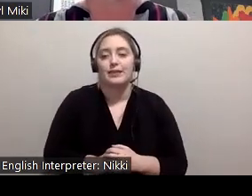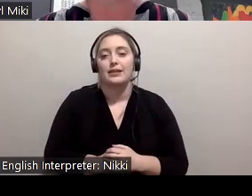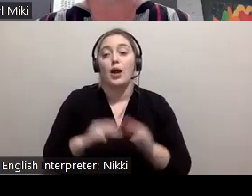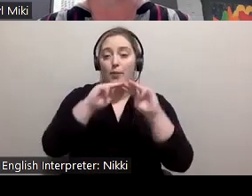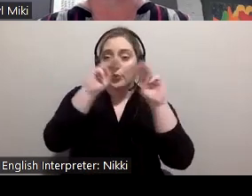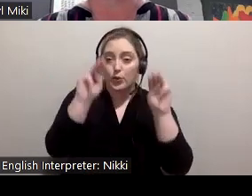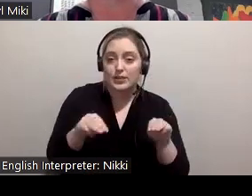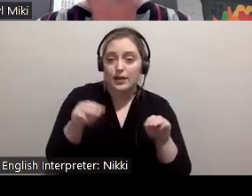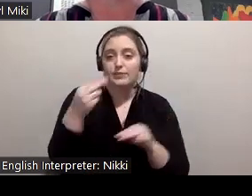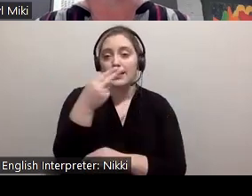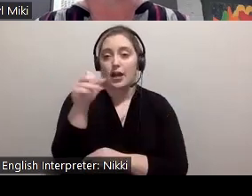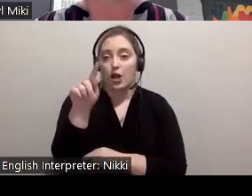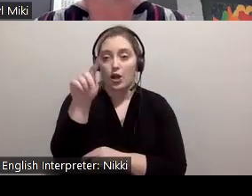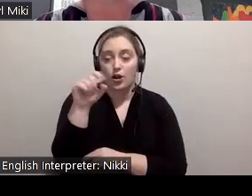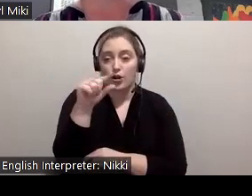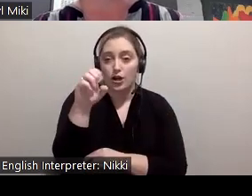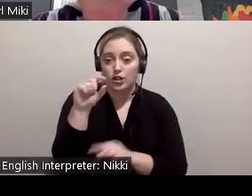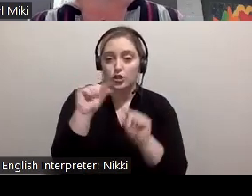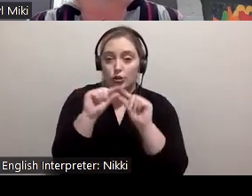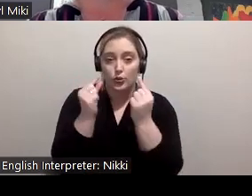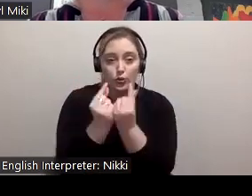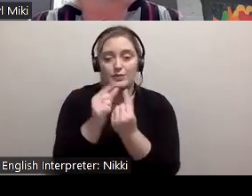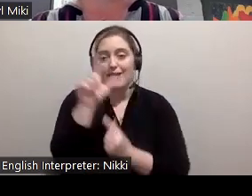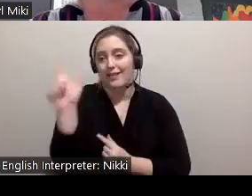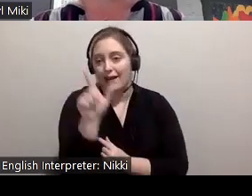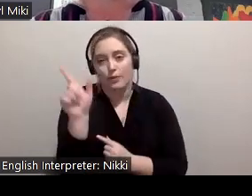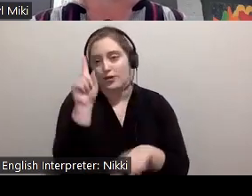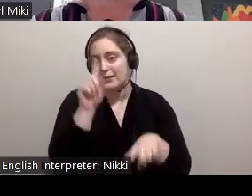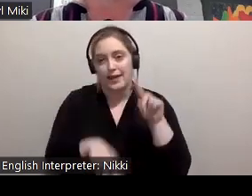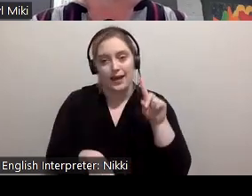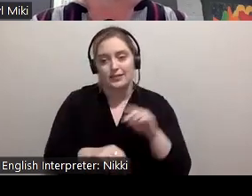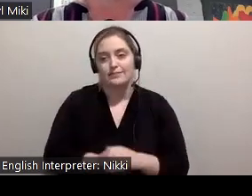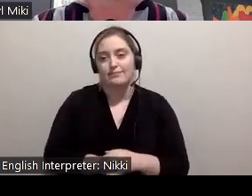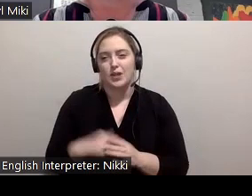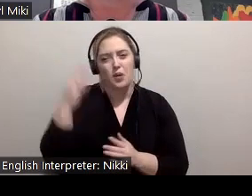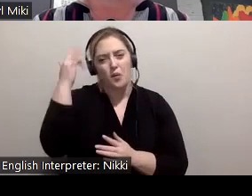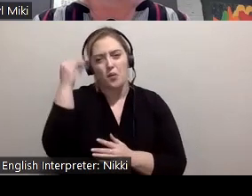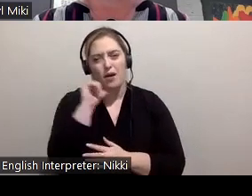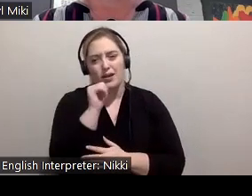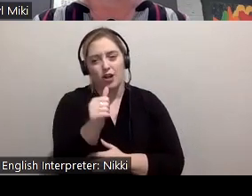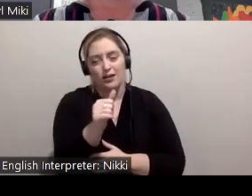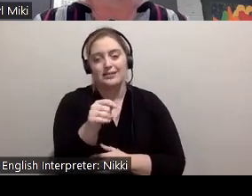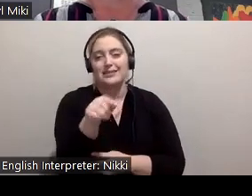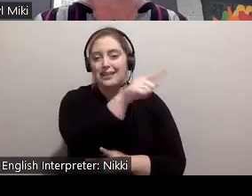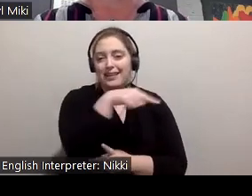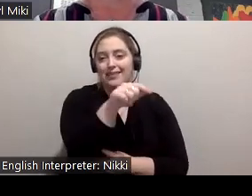ineligible to to apply and that's because those organizations receive funding through different branches of